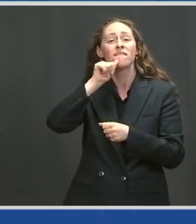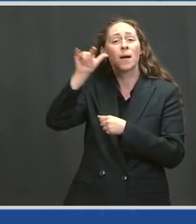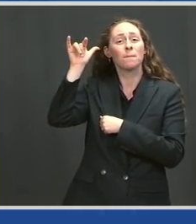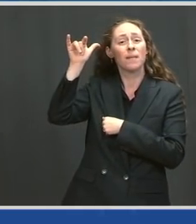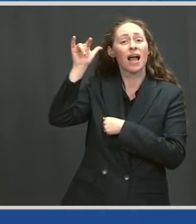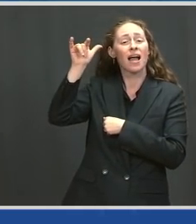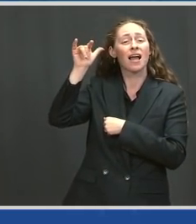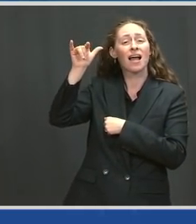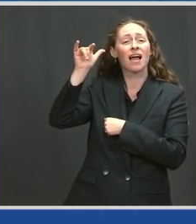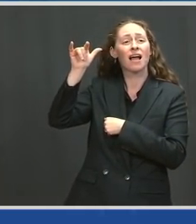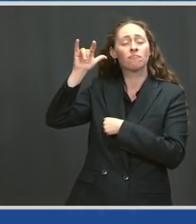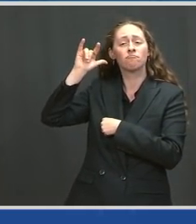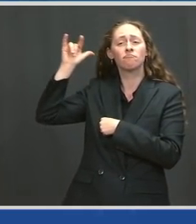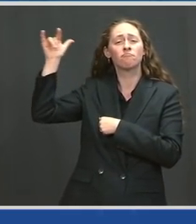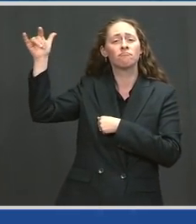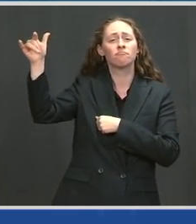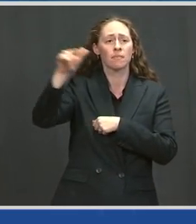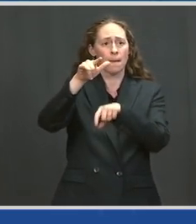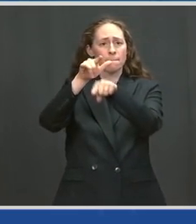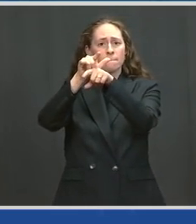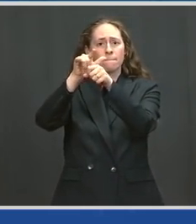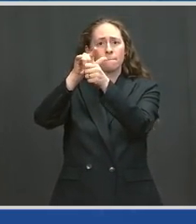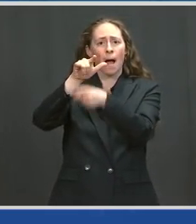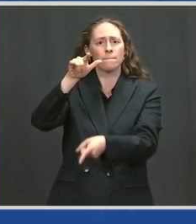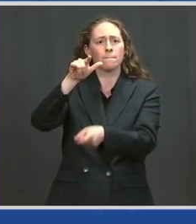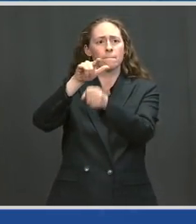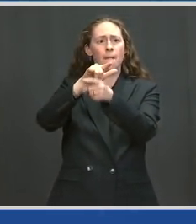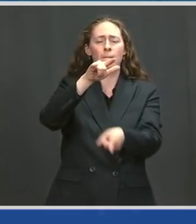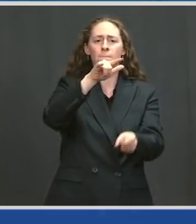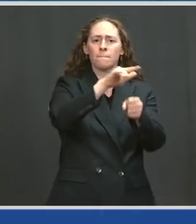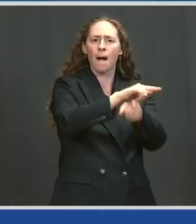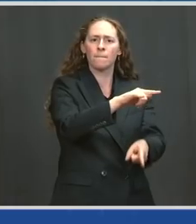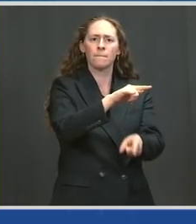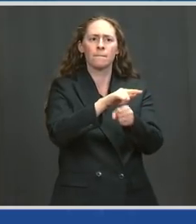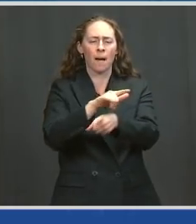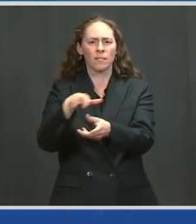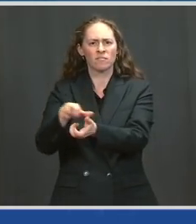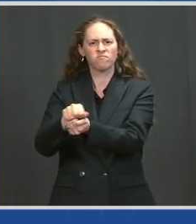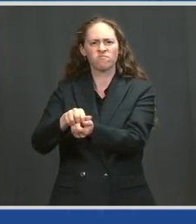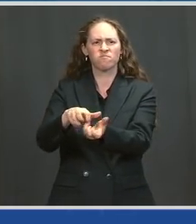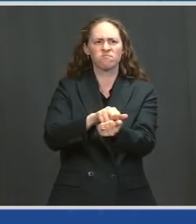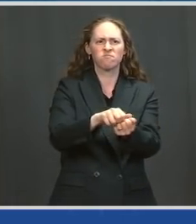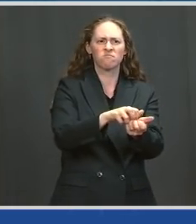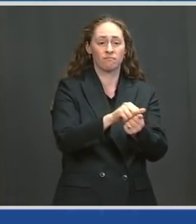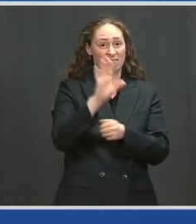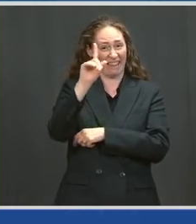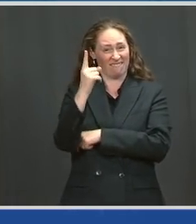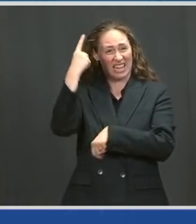the first and only domestic air assault of its kind on an American city here in Tulsa.